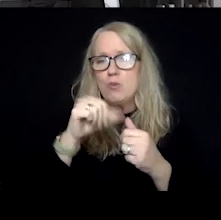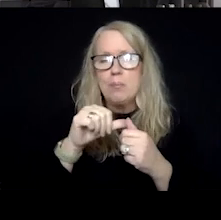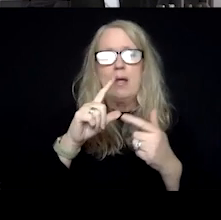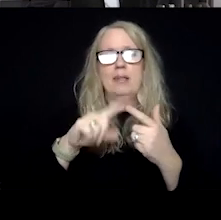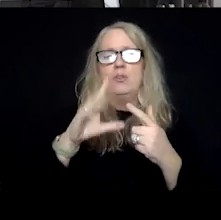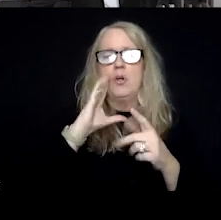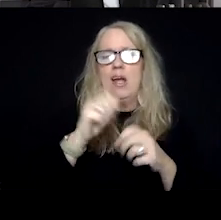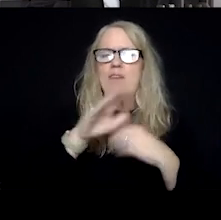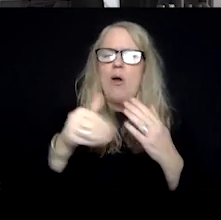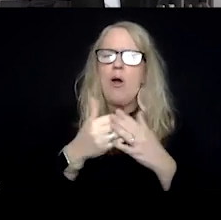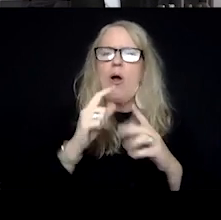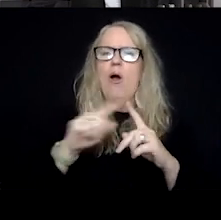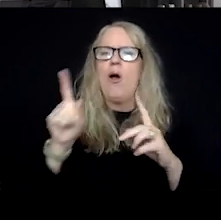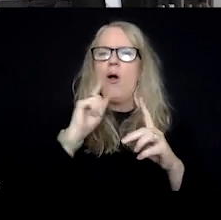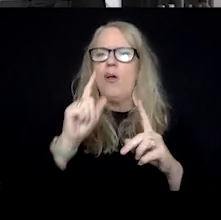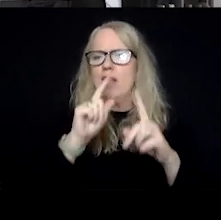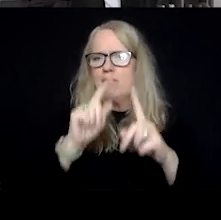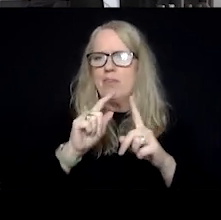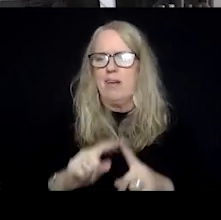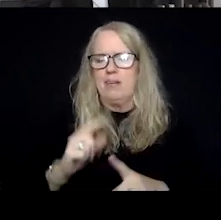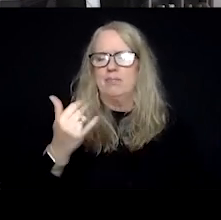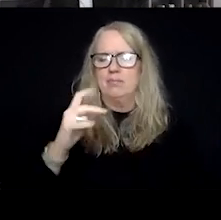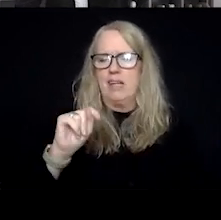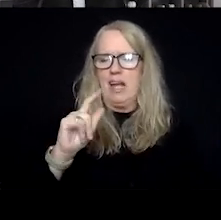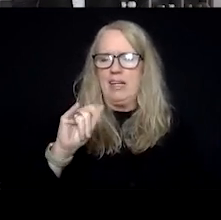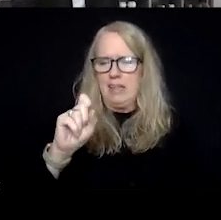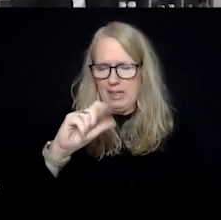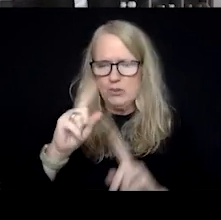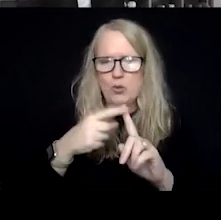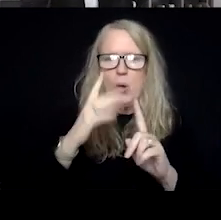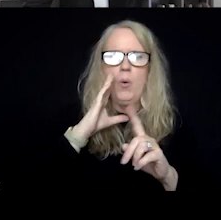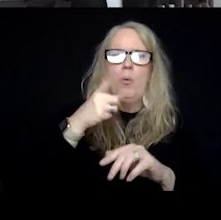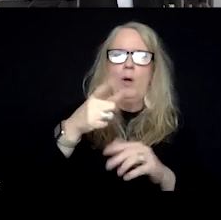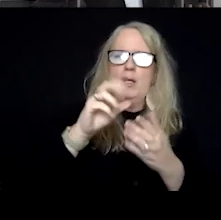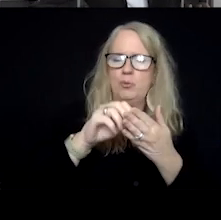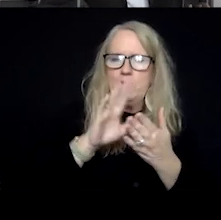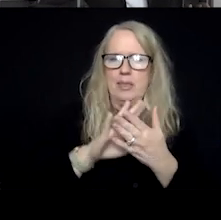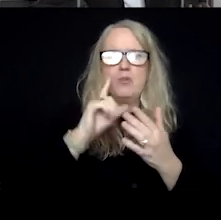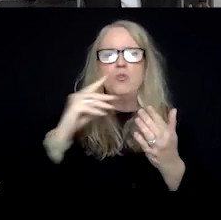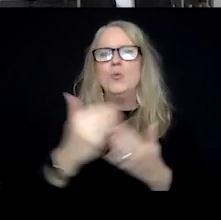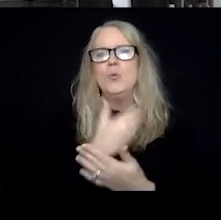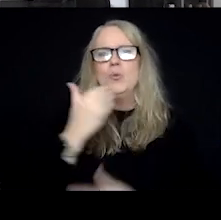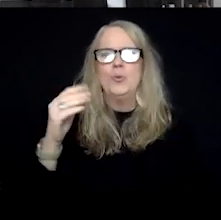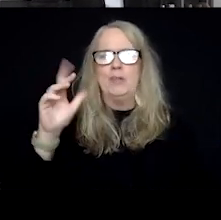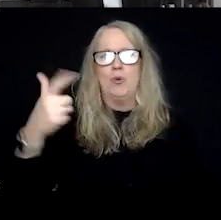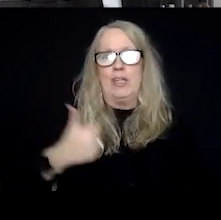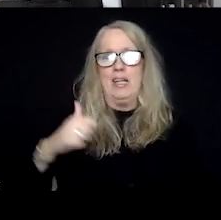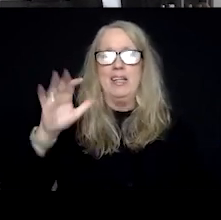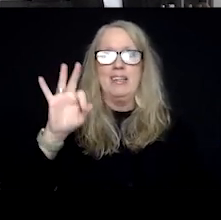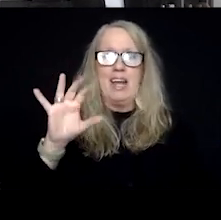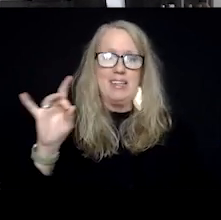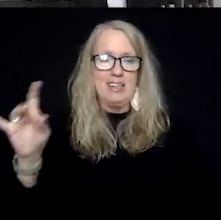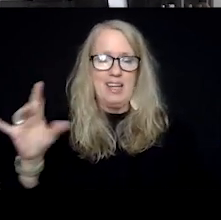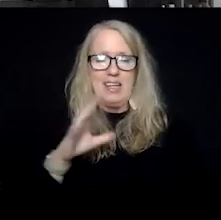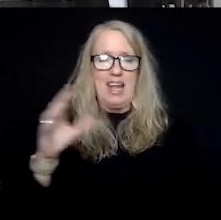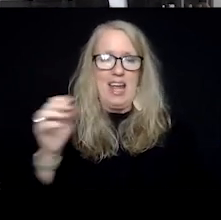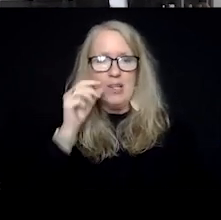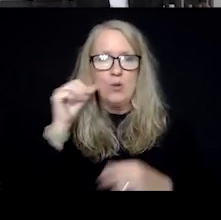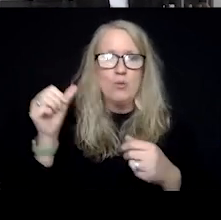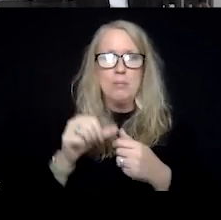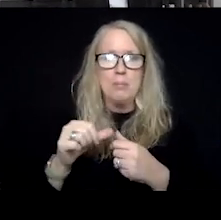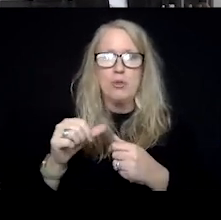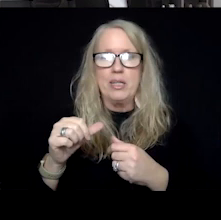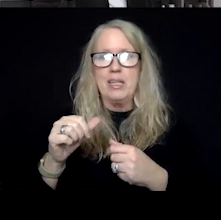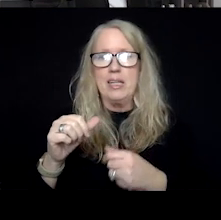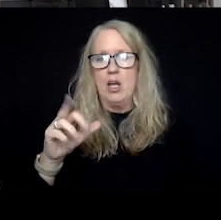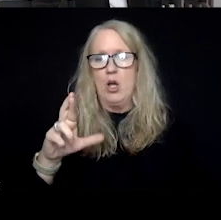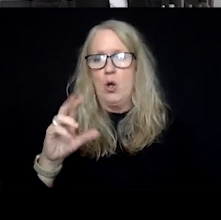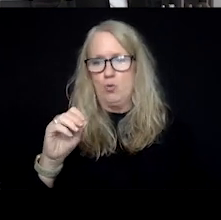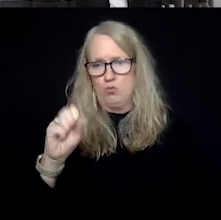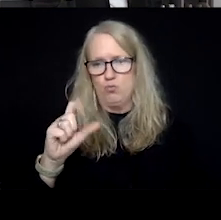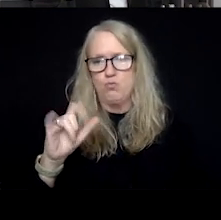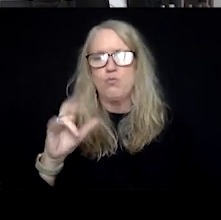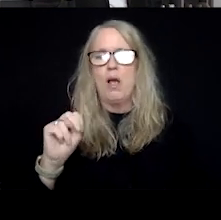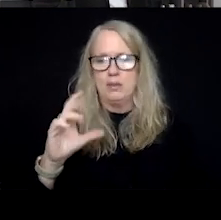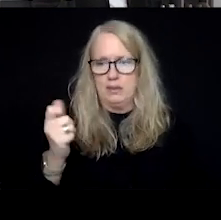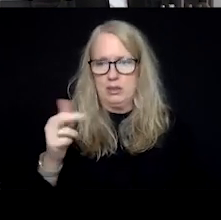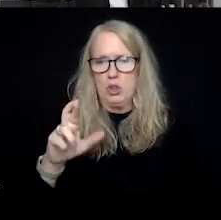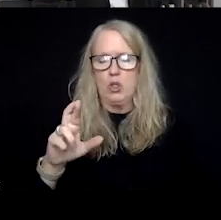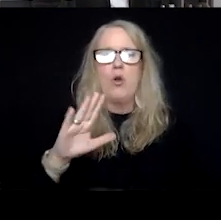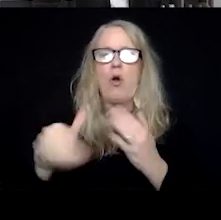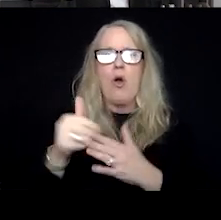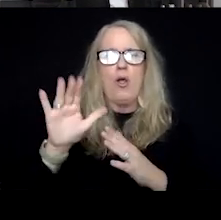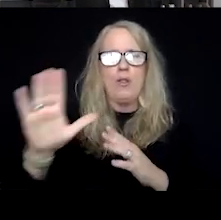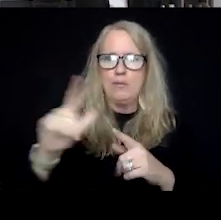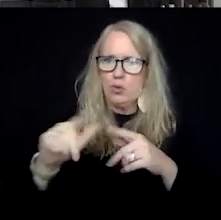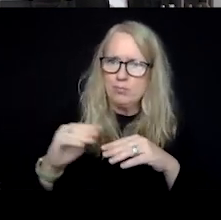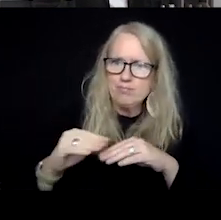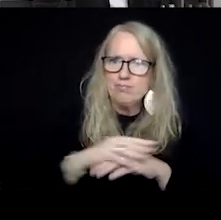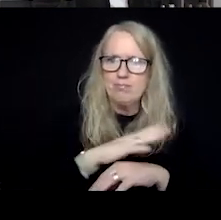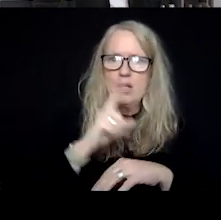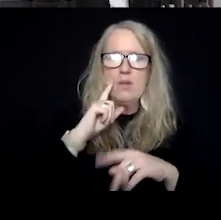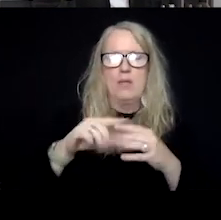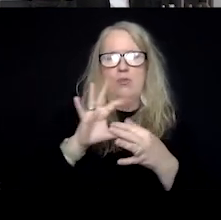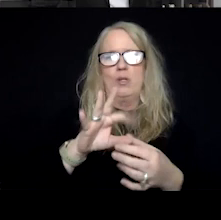THE HIGHLIGHTS, WE HAVE ALL OF THOSE UP WITH CANADA'S REMEMBERING --